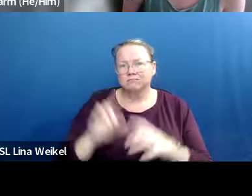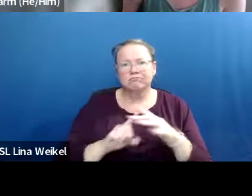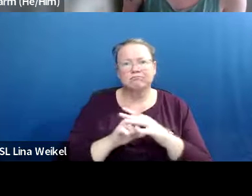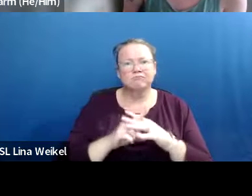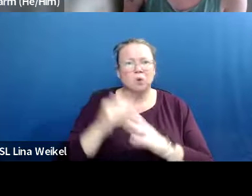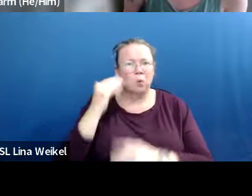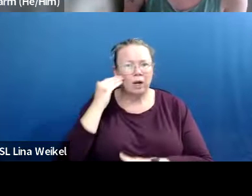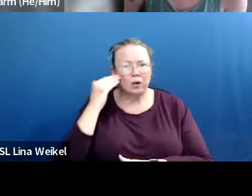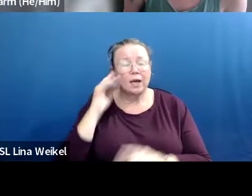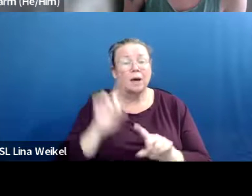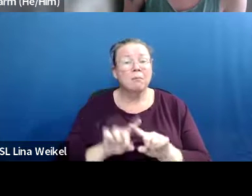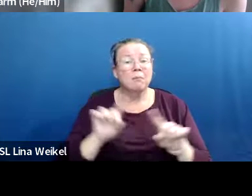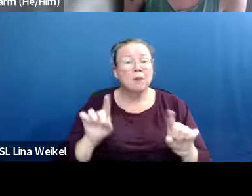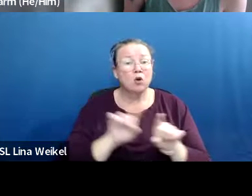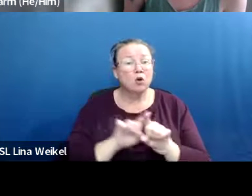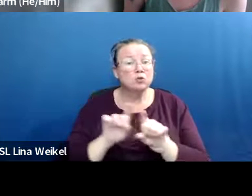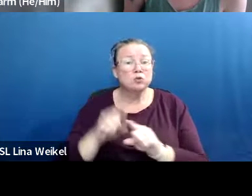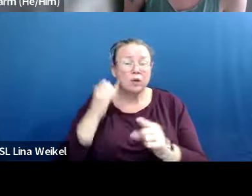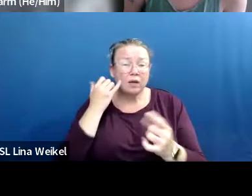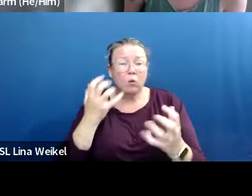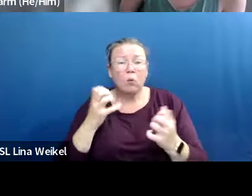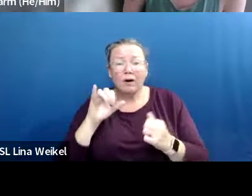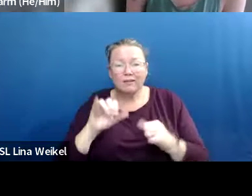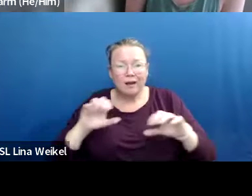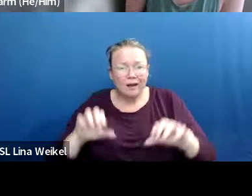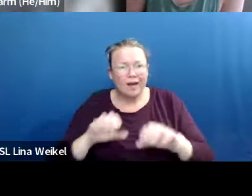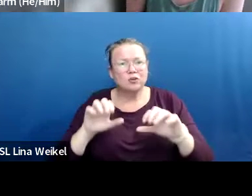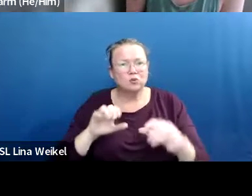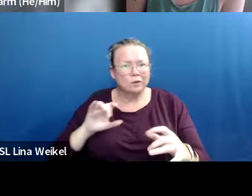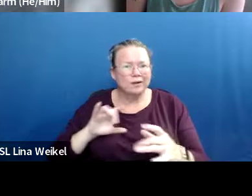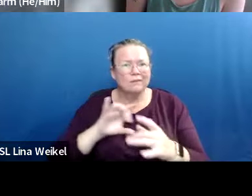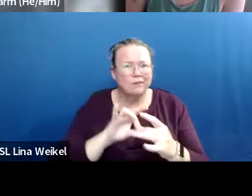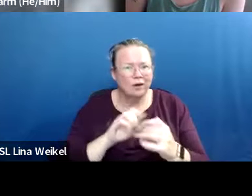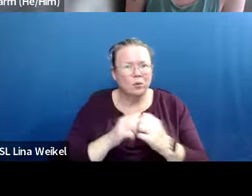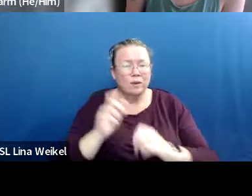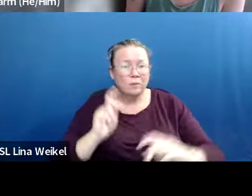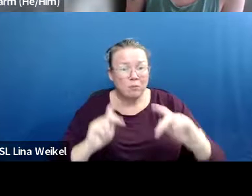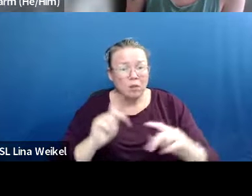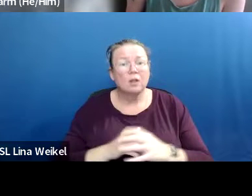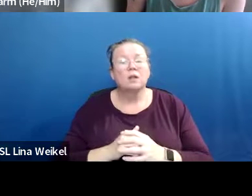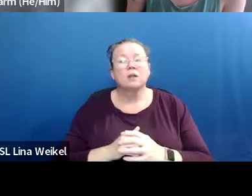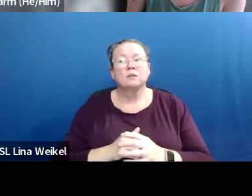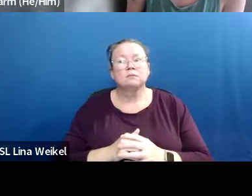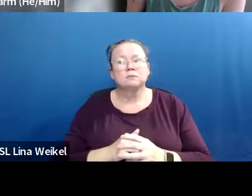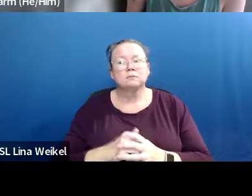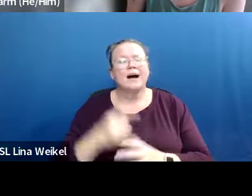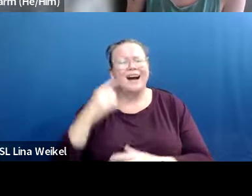Harm (He/Him): But also, if you want that actual connection with people. I think that